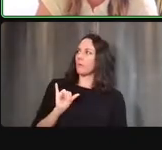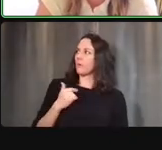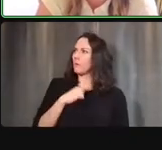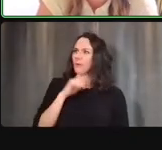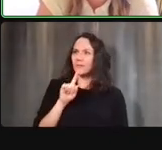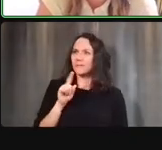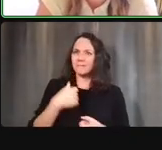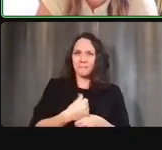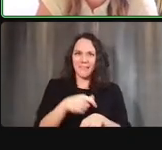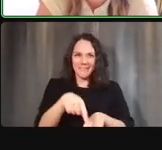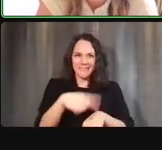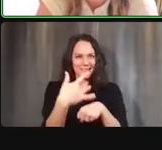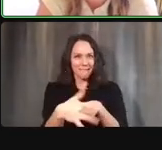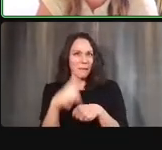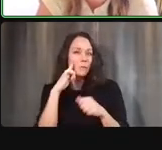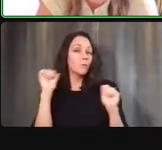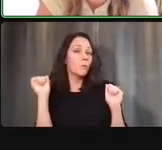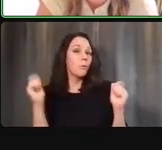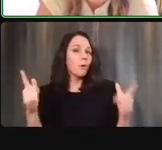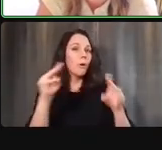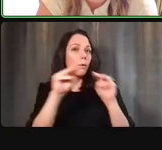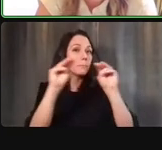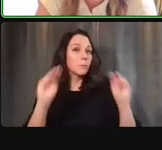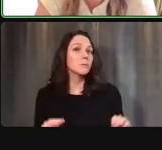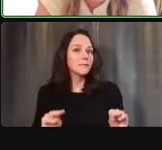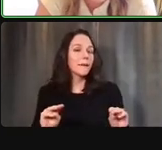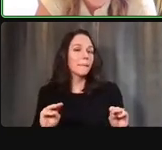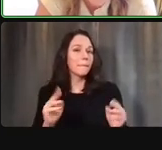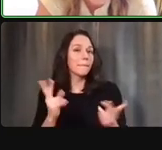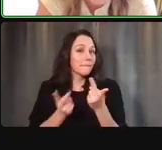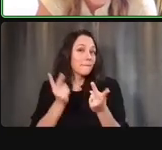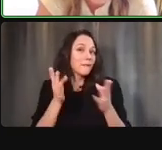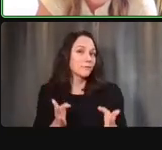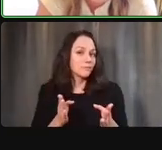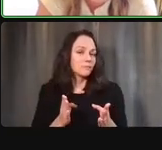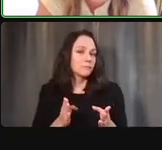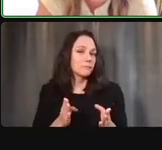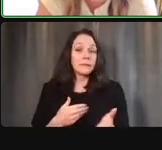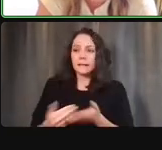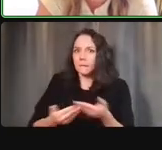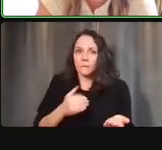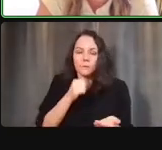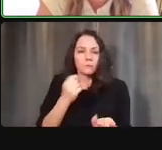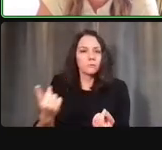So even if you don't participate in a mood tour or you are not there at using